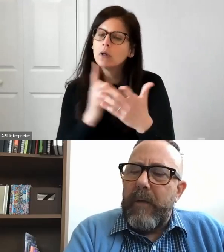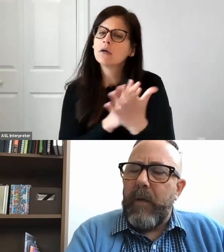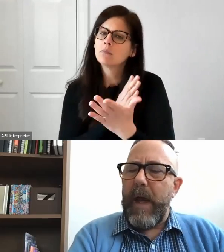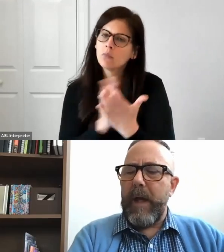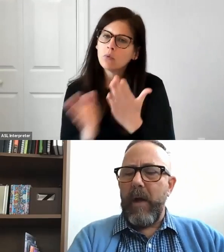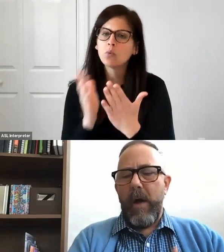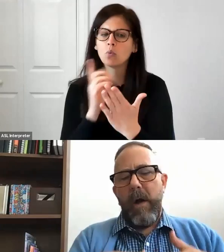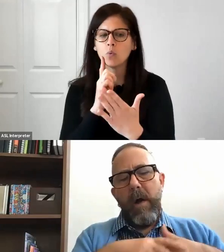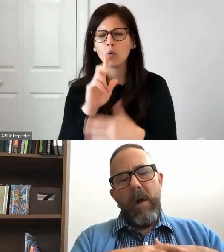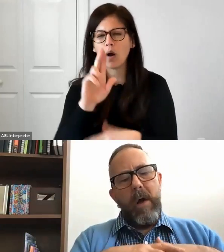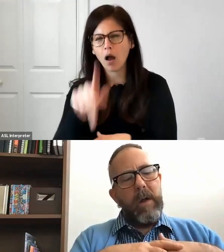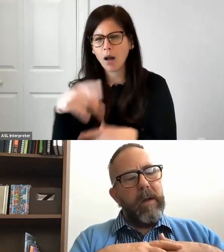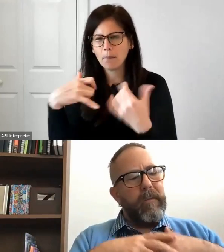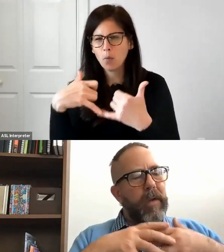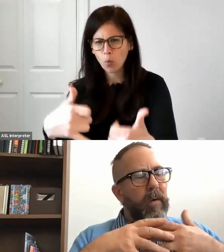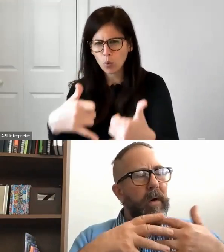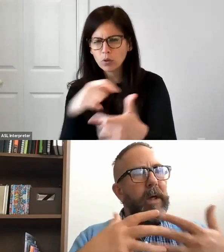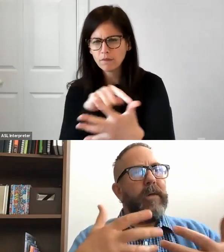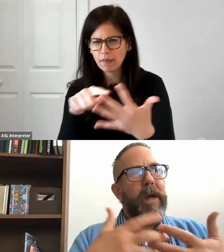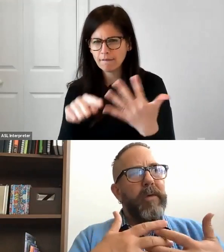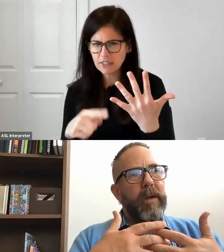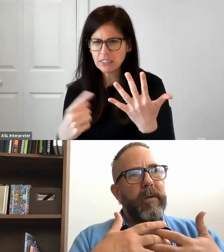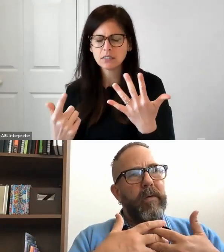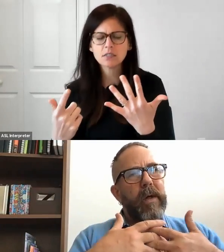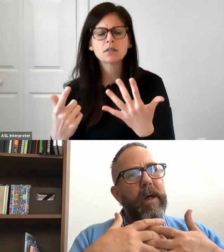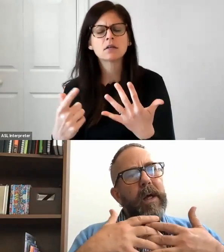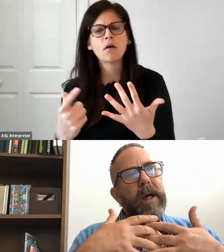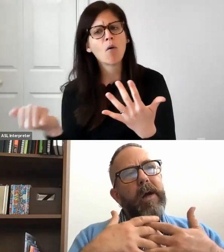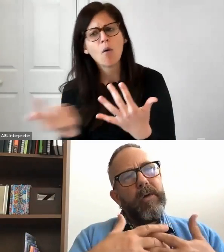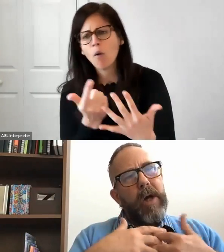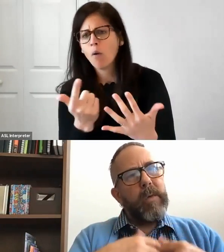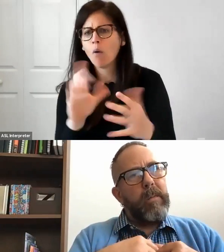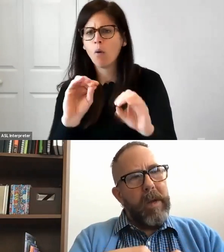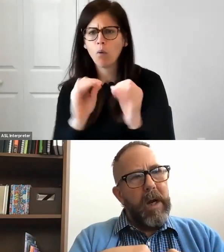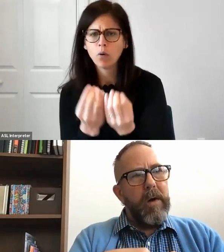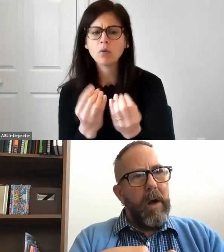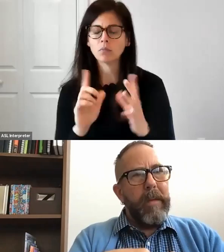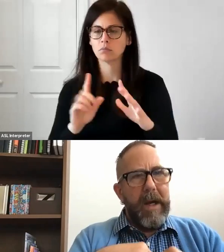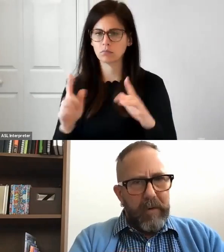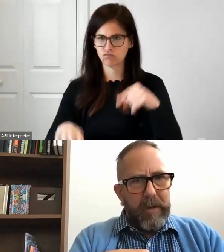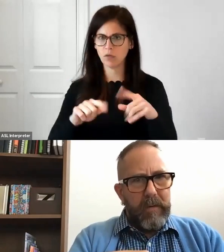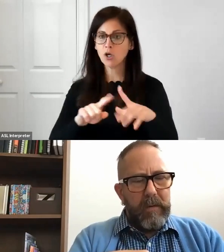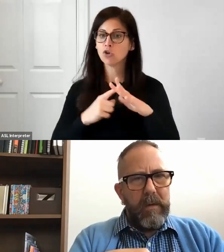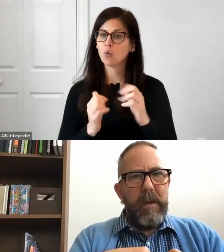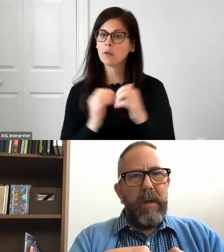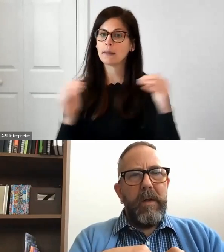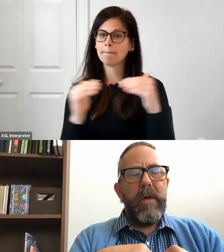is that all of the organizations, it all started with peer nominations.